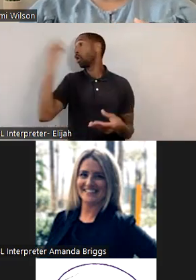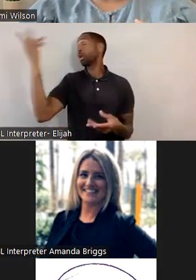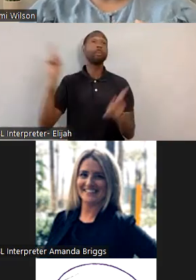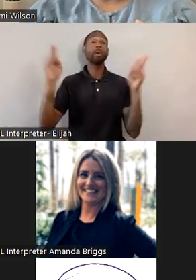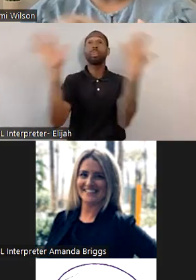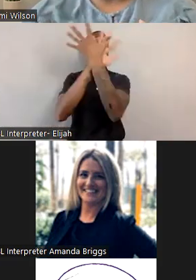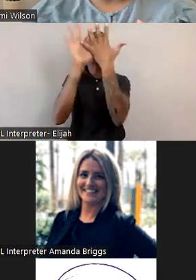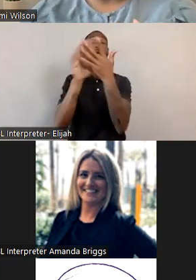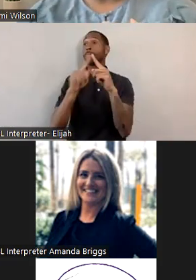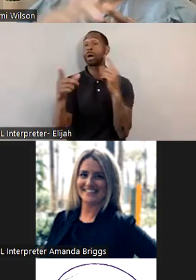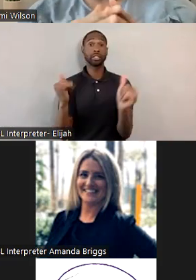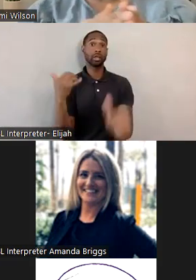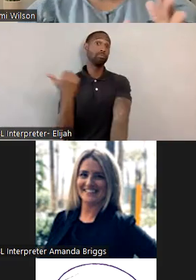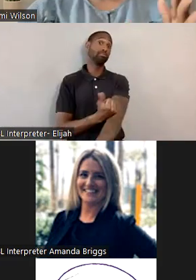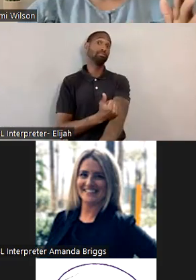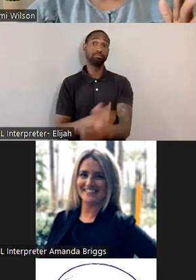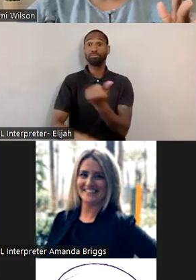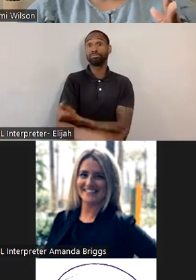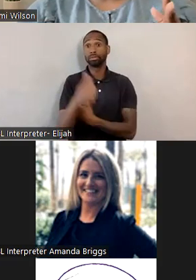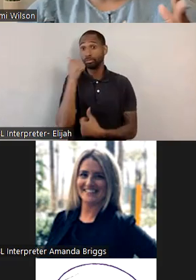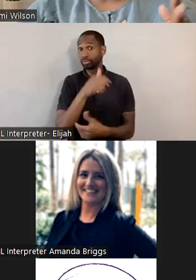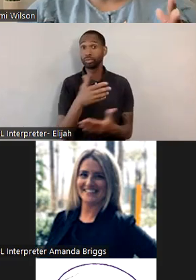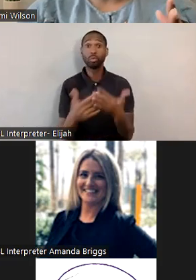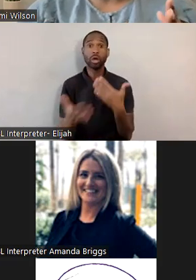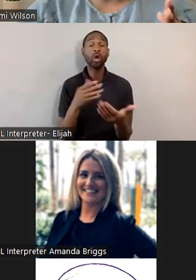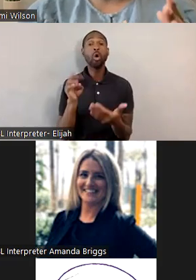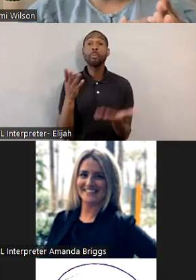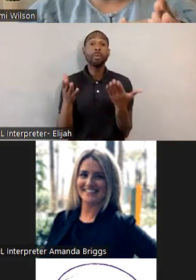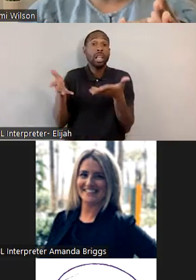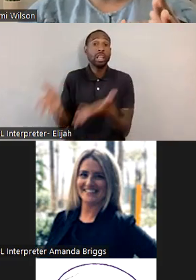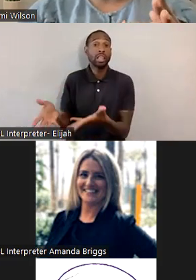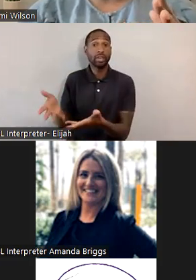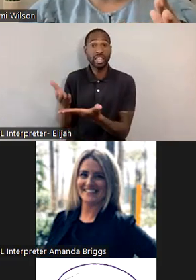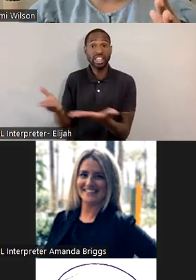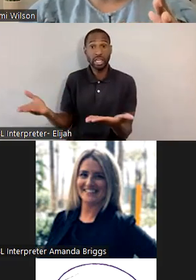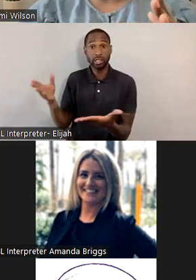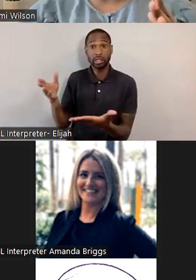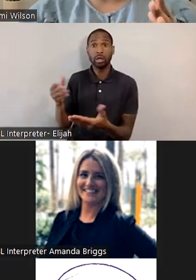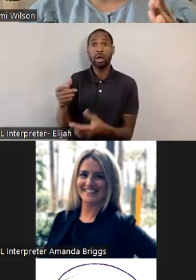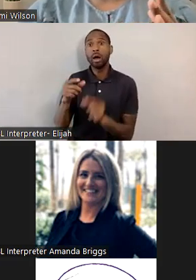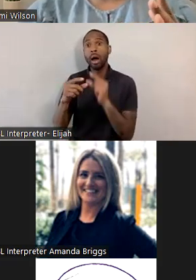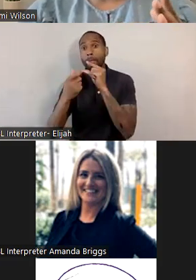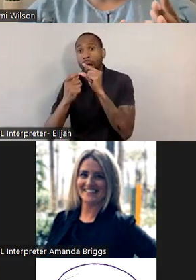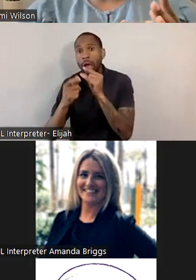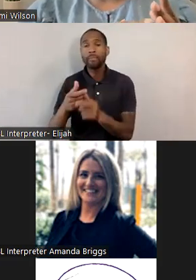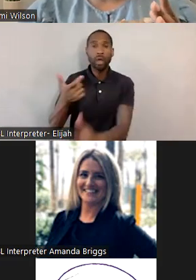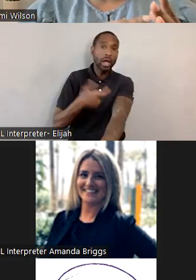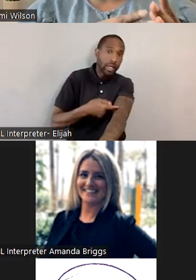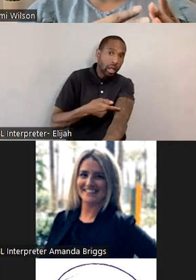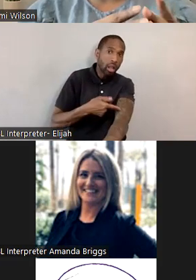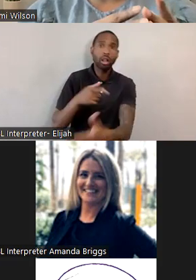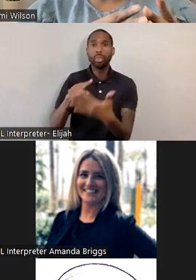potentially leaving behind paraphernalia in public places. Or using